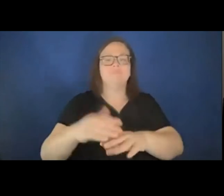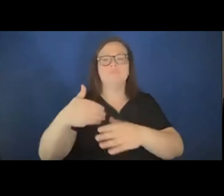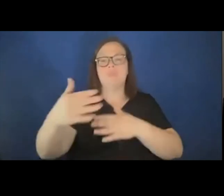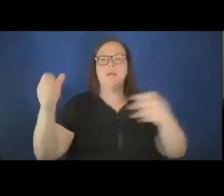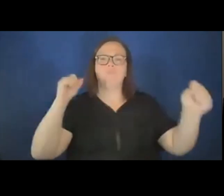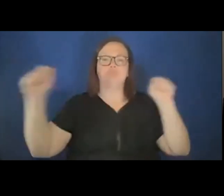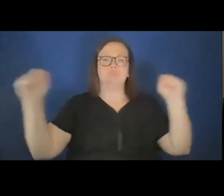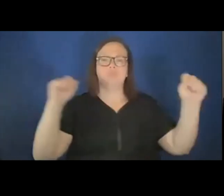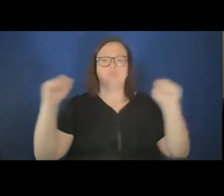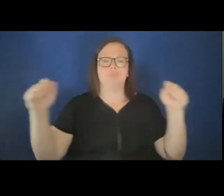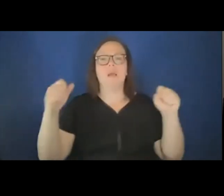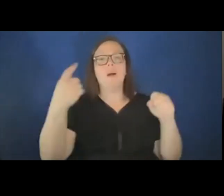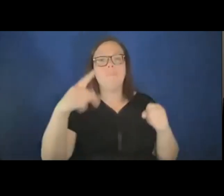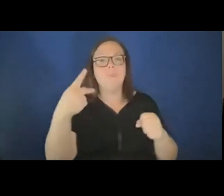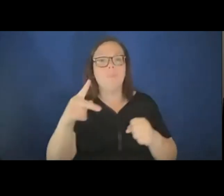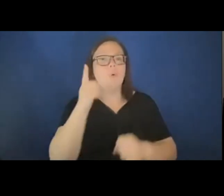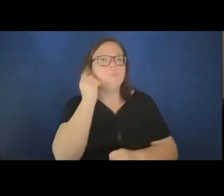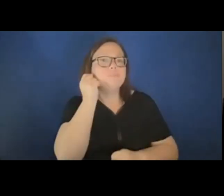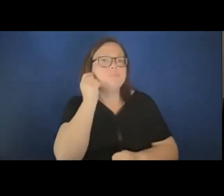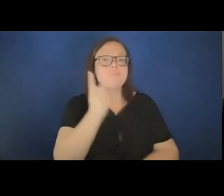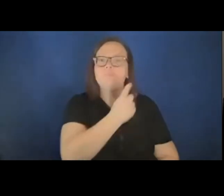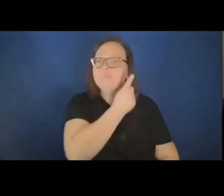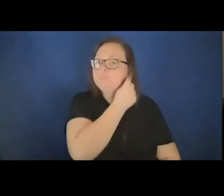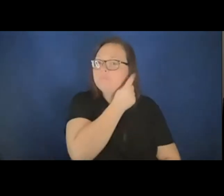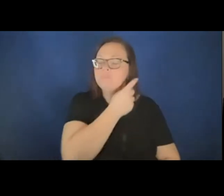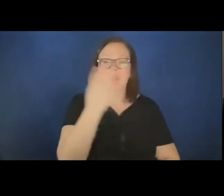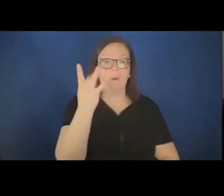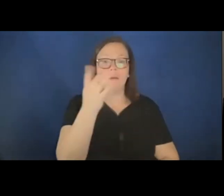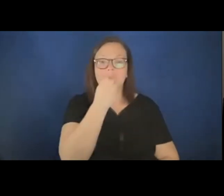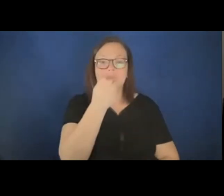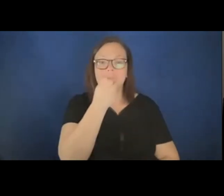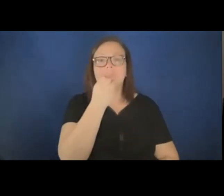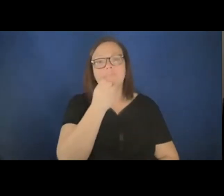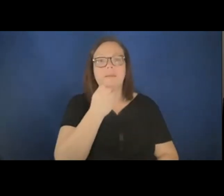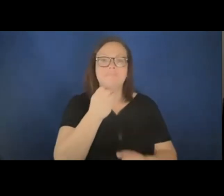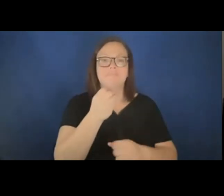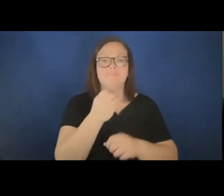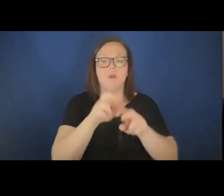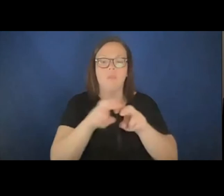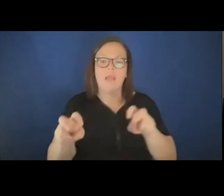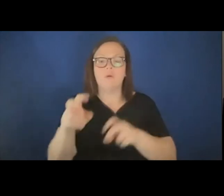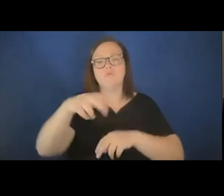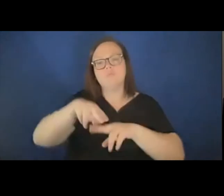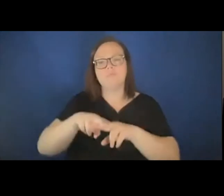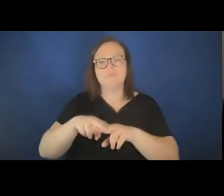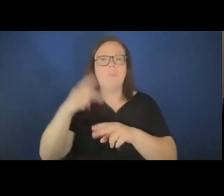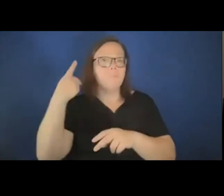into the opening on my lobe (just to eat dinner on my couch). Purple makes my eyes sparkle.